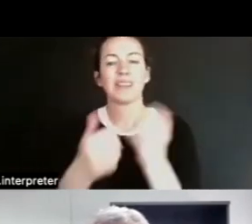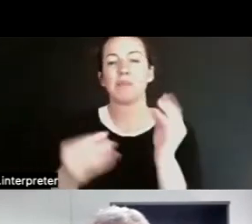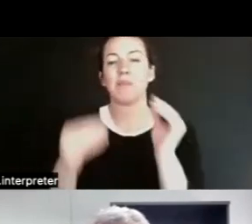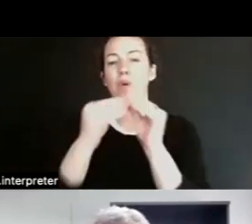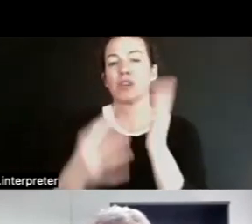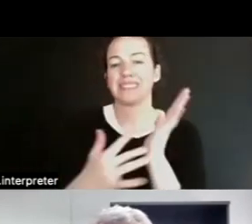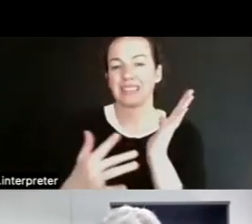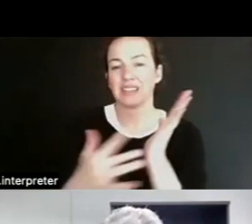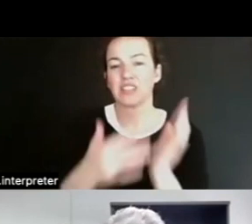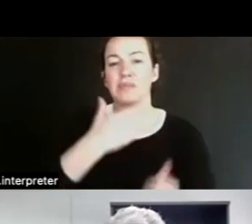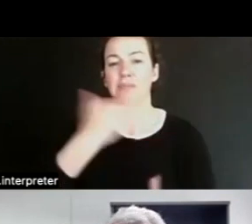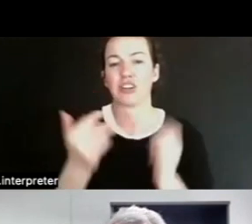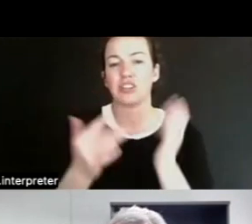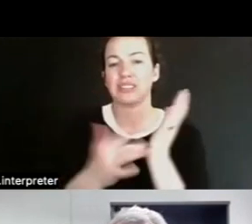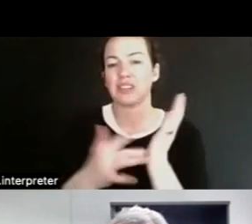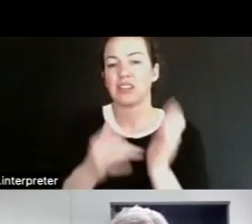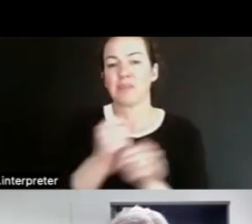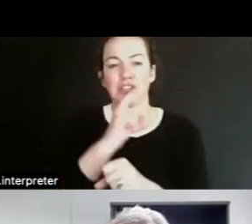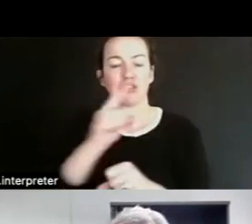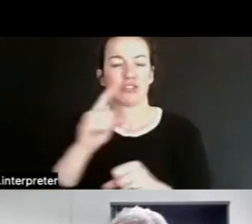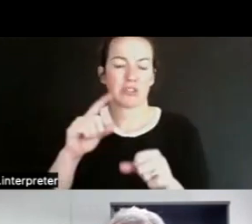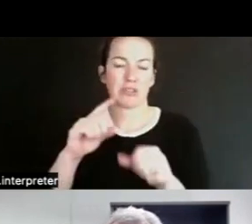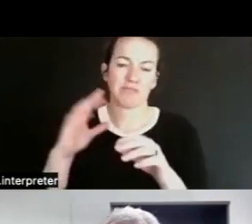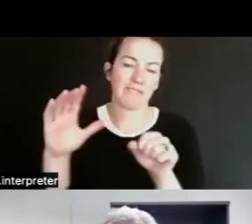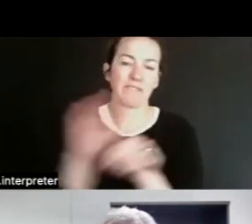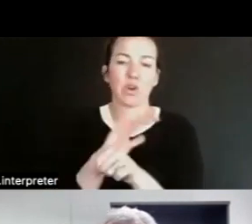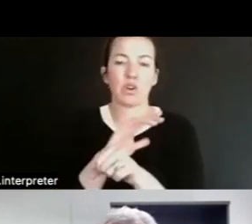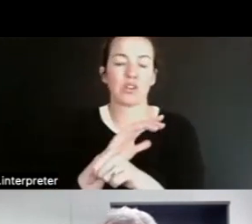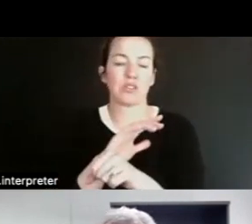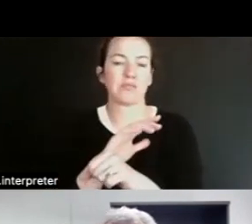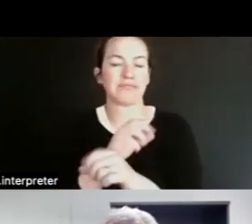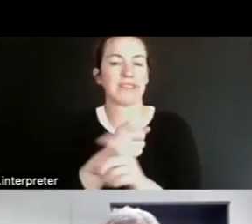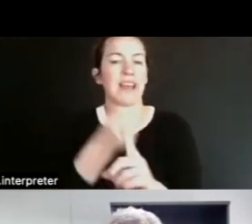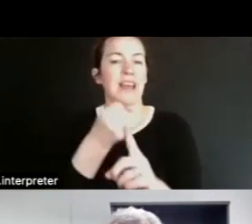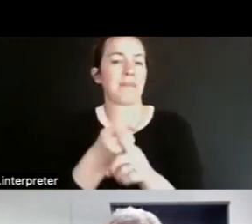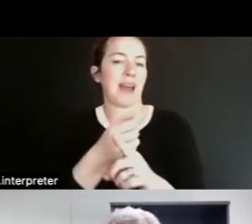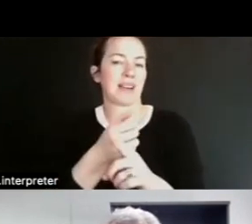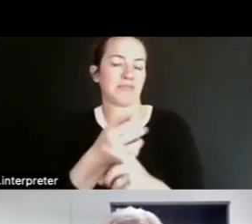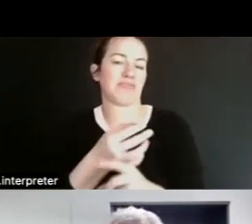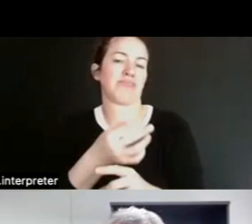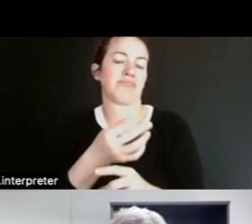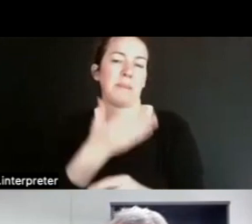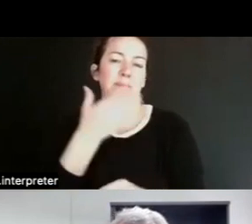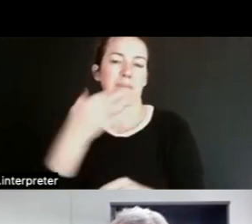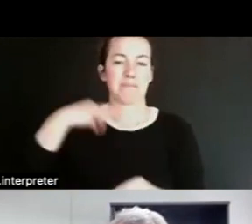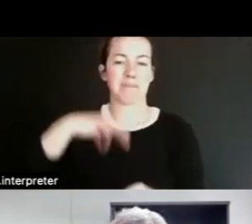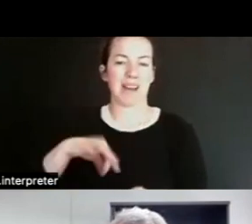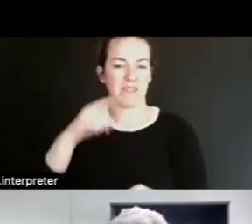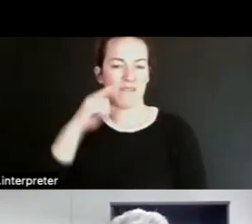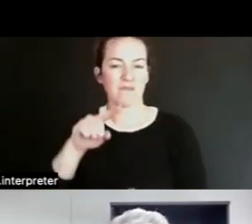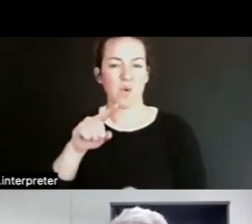making sure that there's maximum impact in the way that the that the technology has in, in terms of